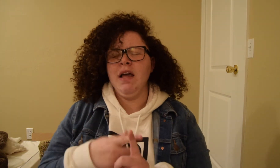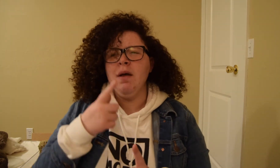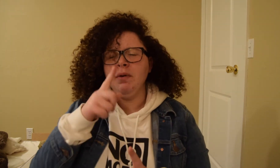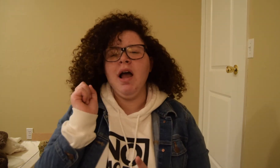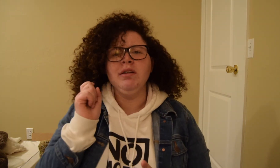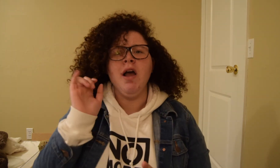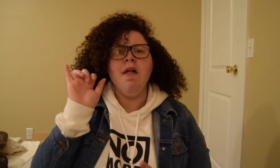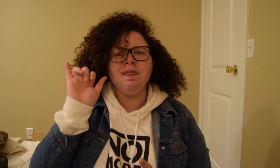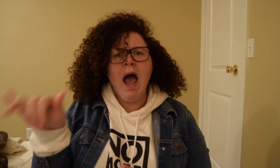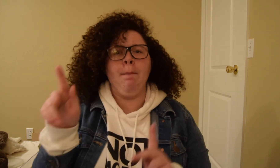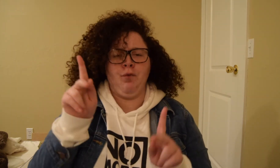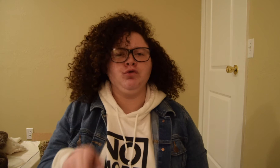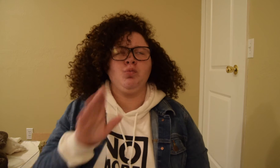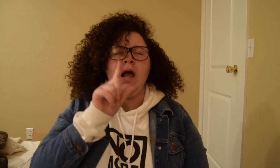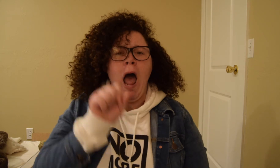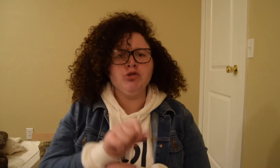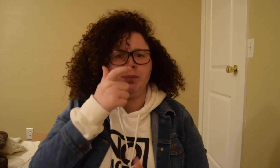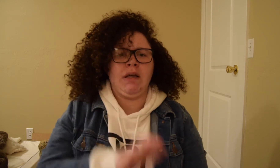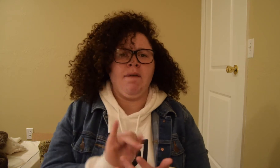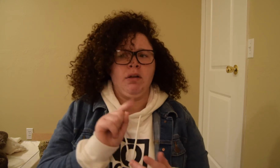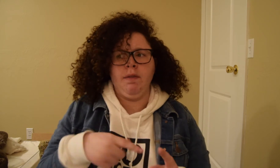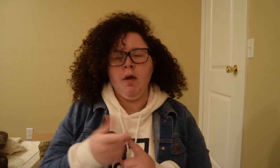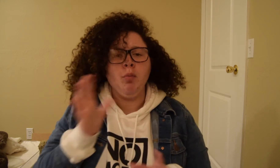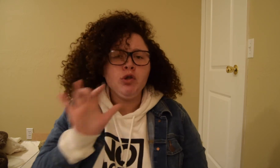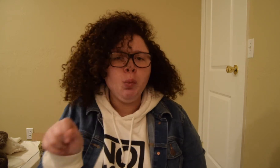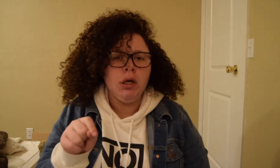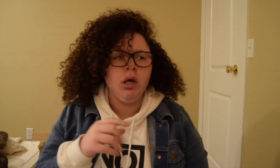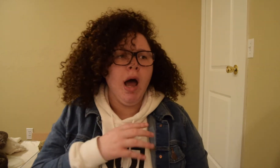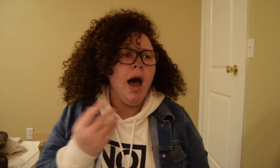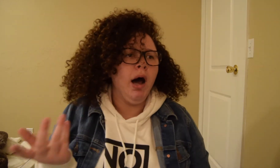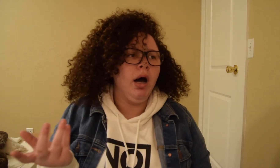Because then that person will actually believe it then they will do it